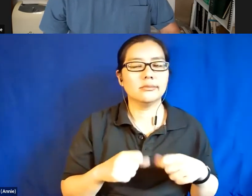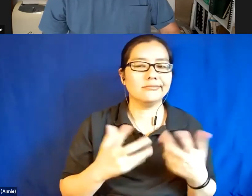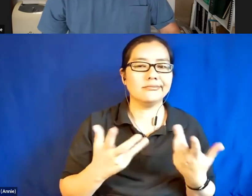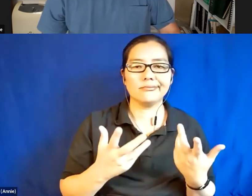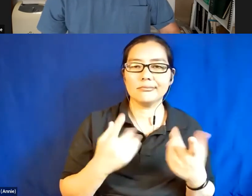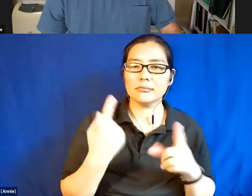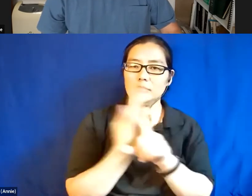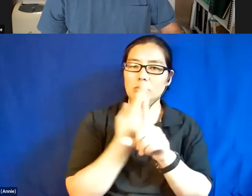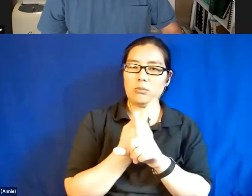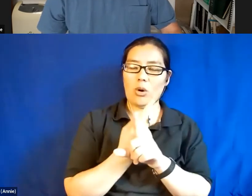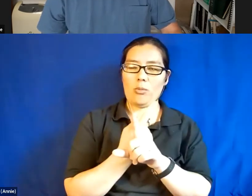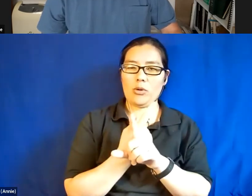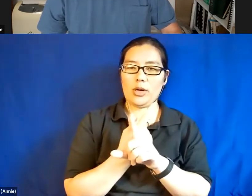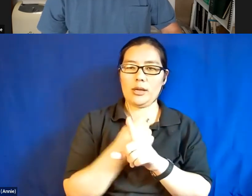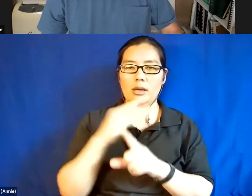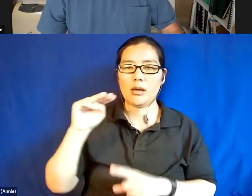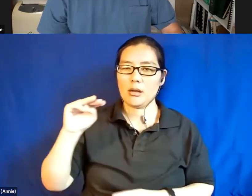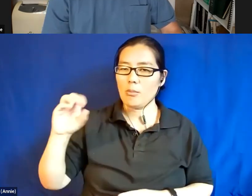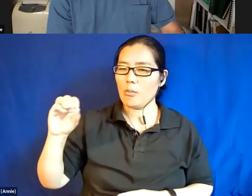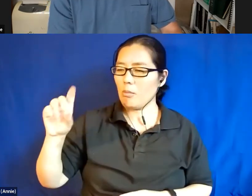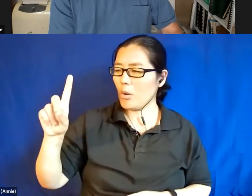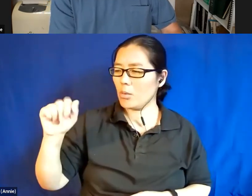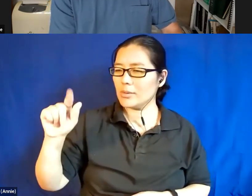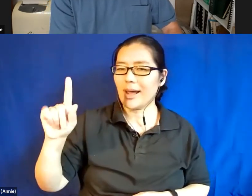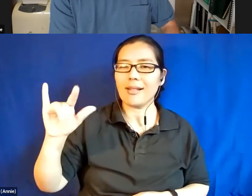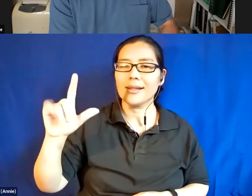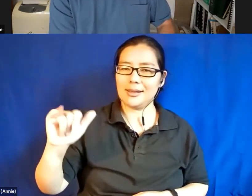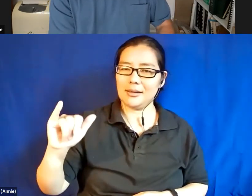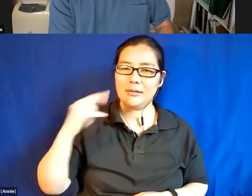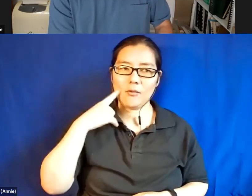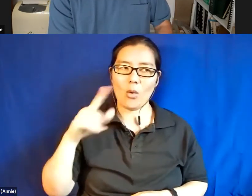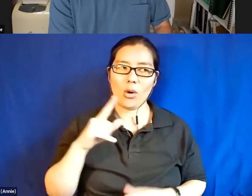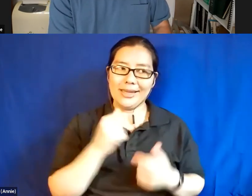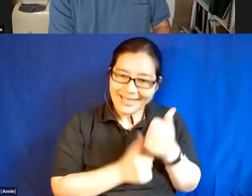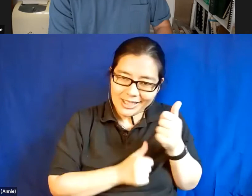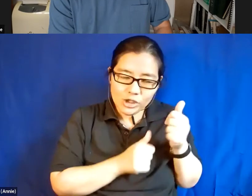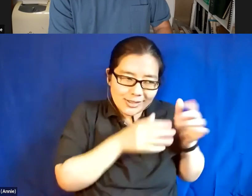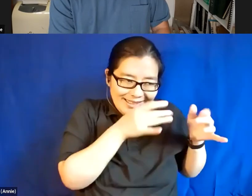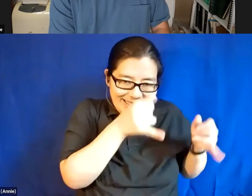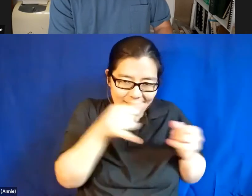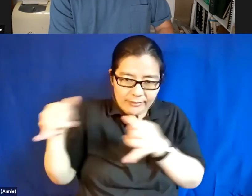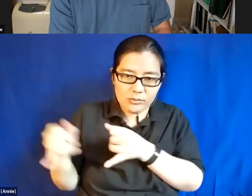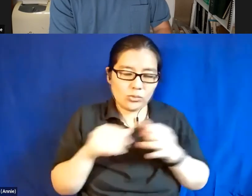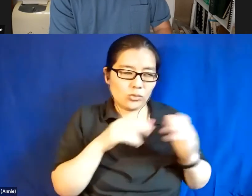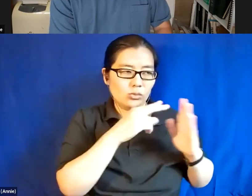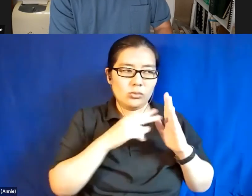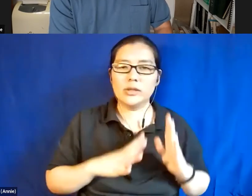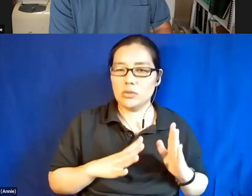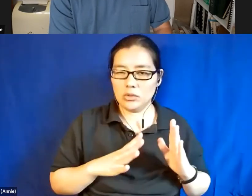individual user to the greatest degree possible. With that said right to your question, Josh